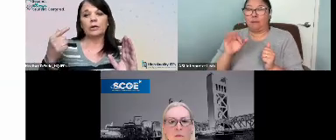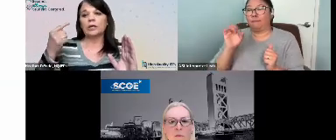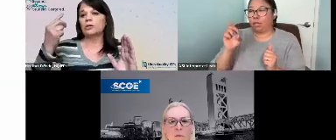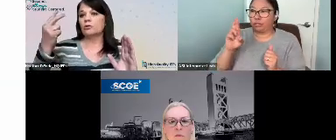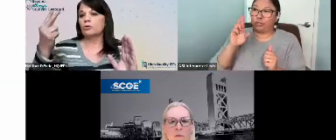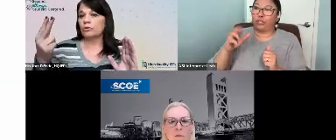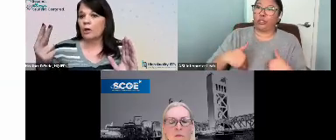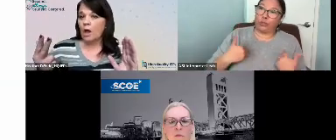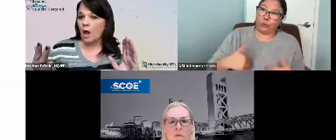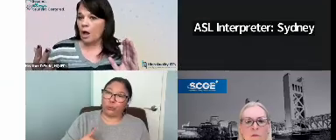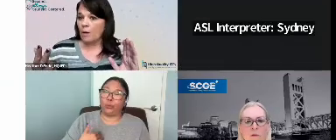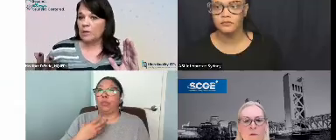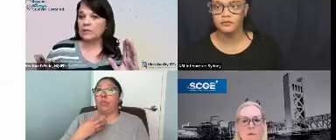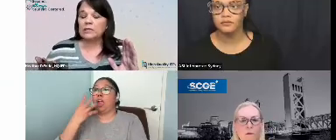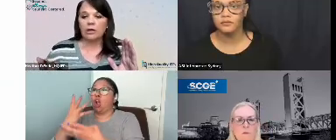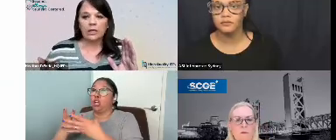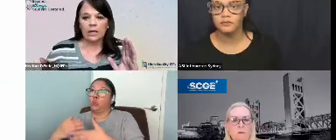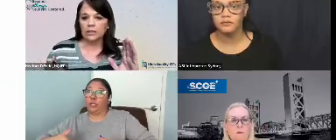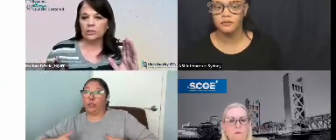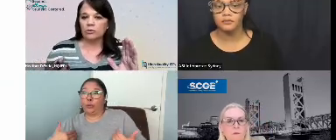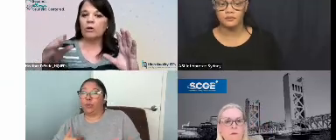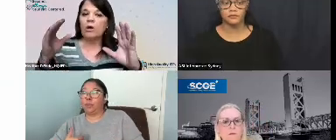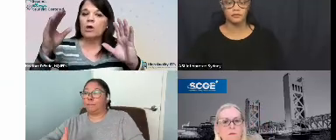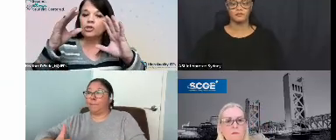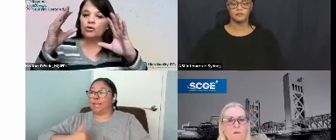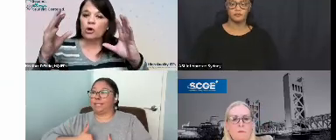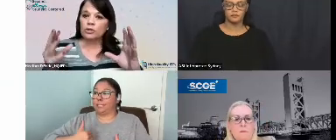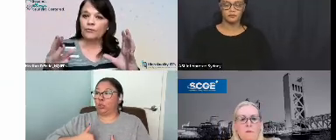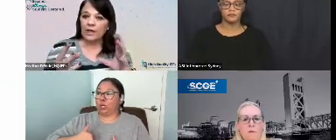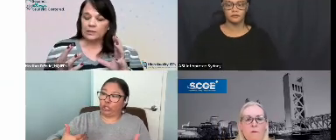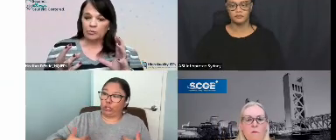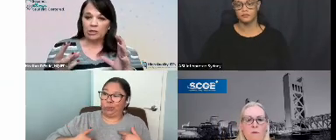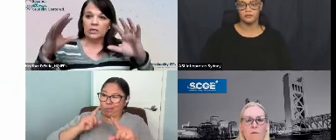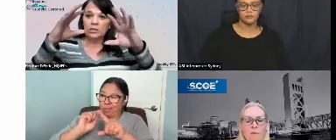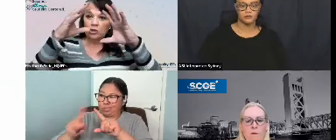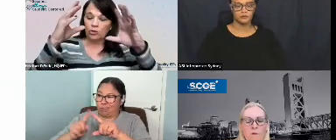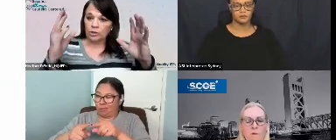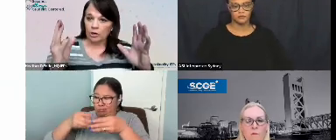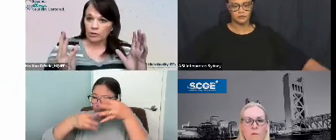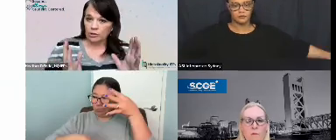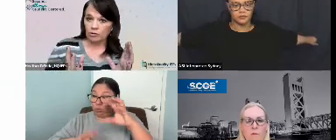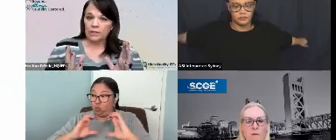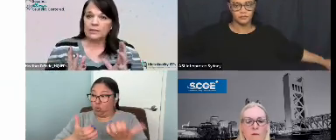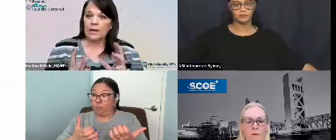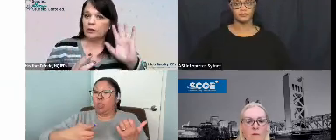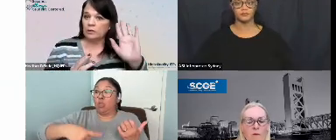incarcerated youth, um military connected youth. So those flexibilities, those are students that